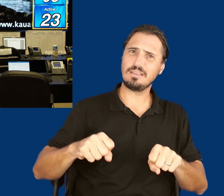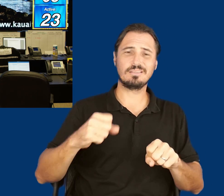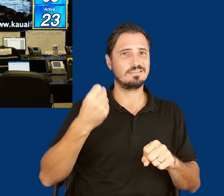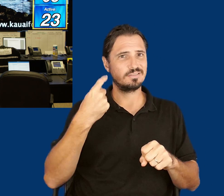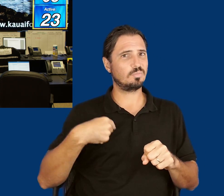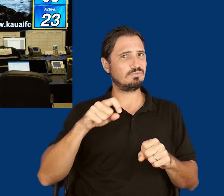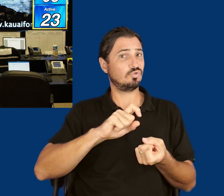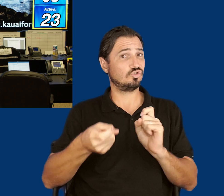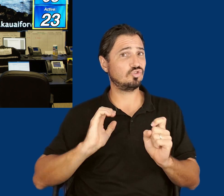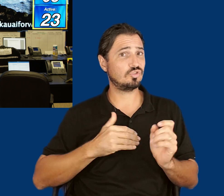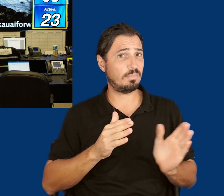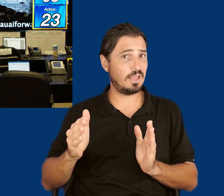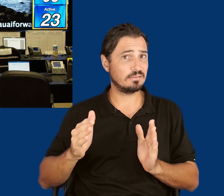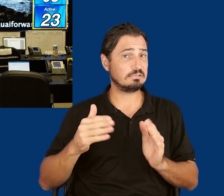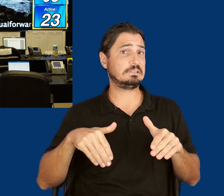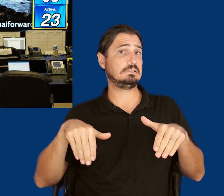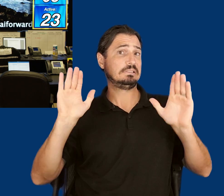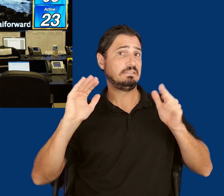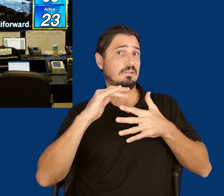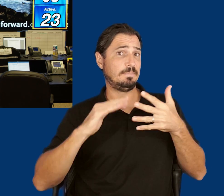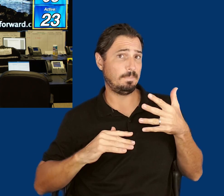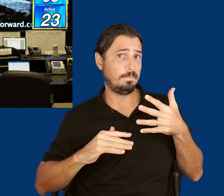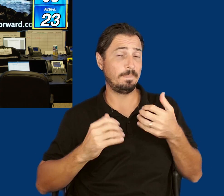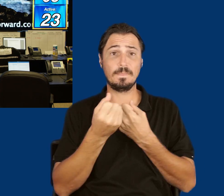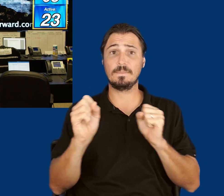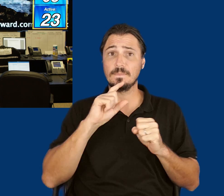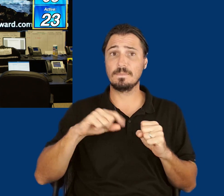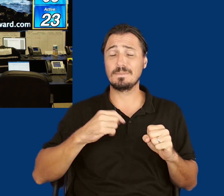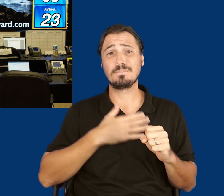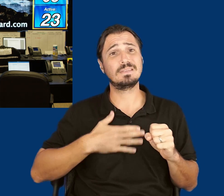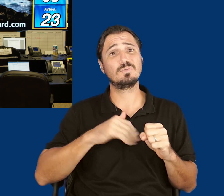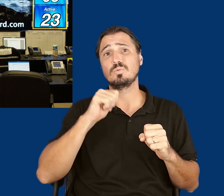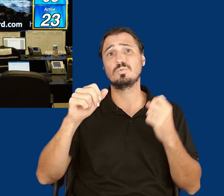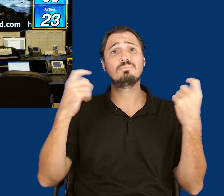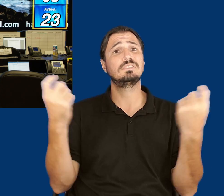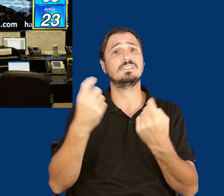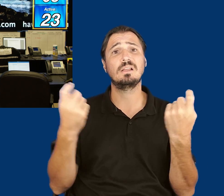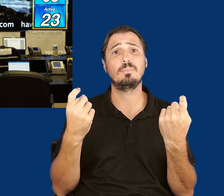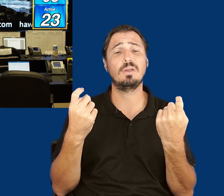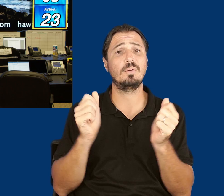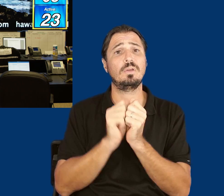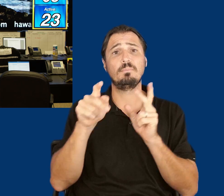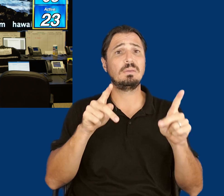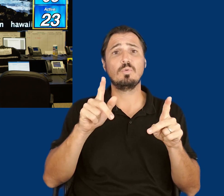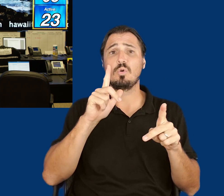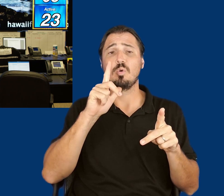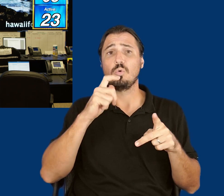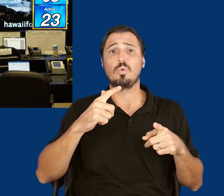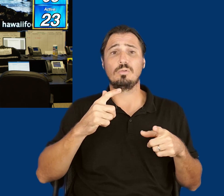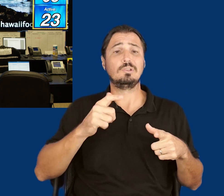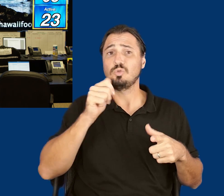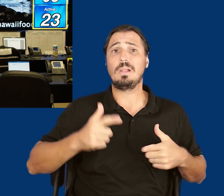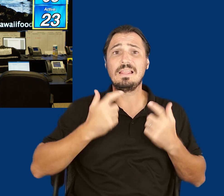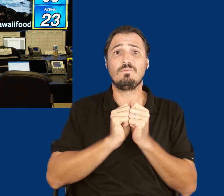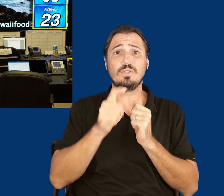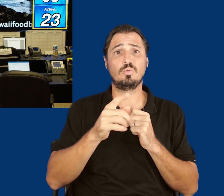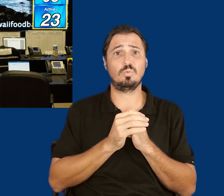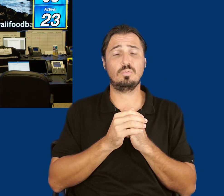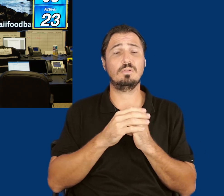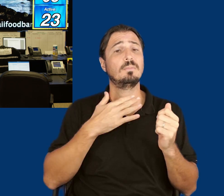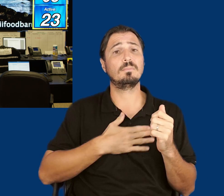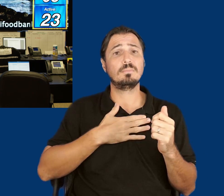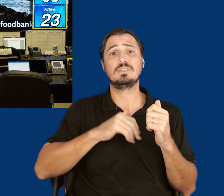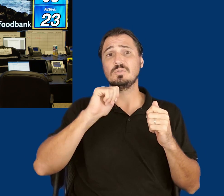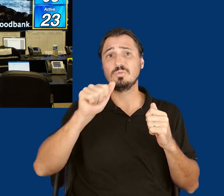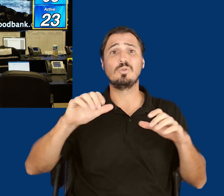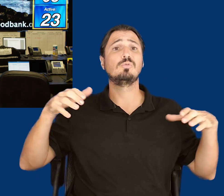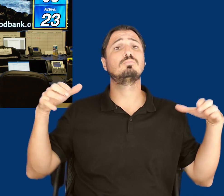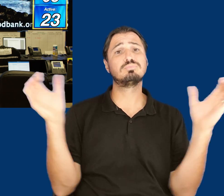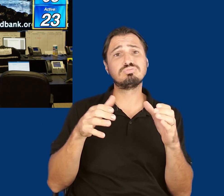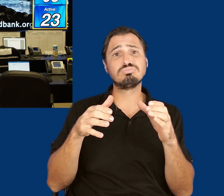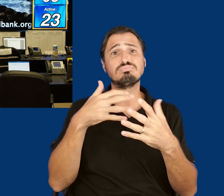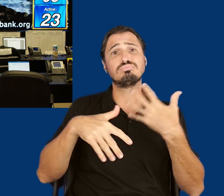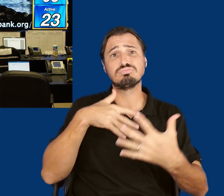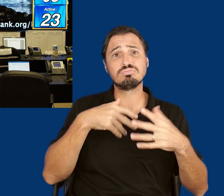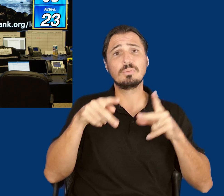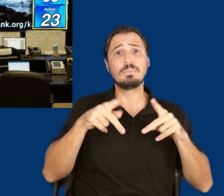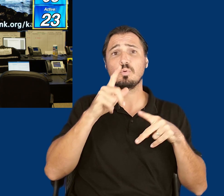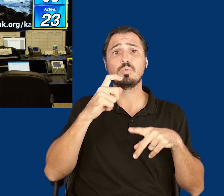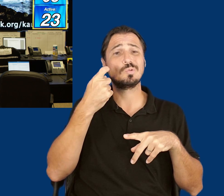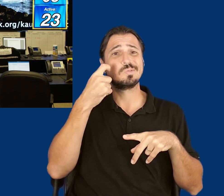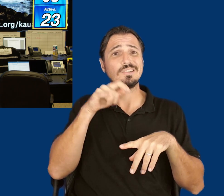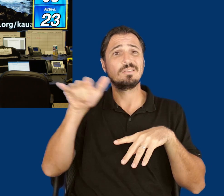safe Thanksgiving, please do not to celebrate with people outside your immediate household, and please do not gather with people who have recently traveled. If you must have non-